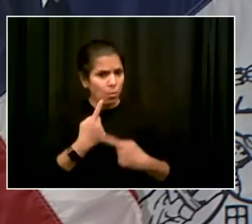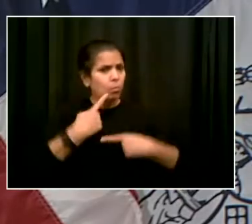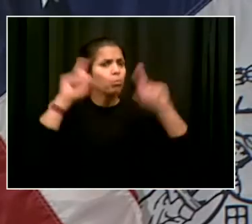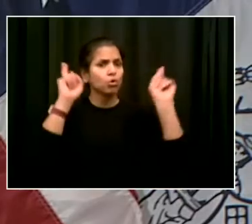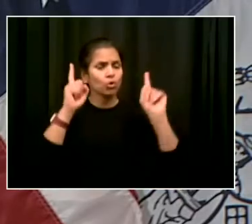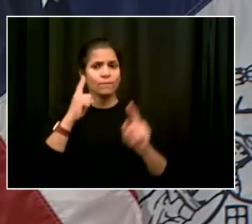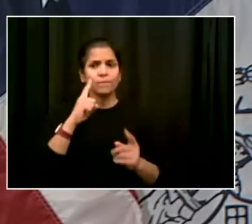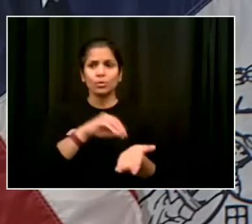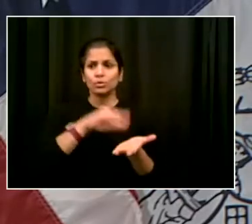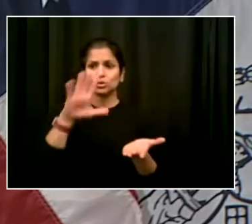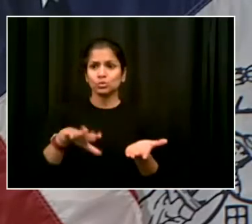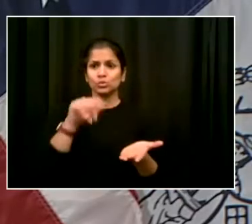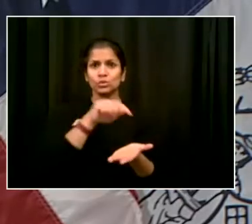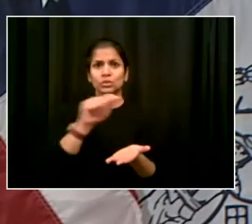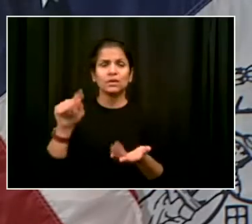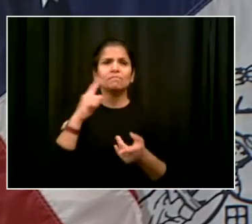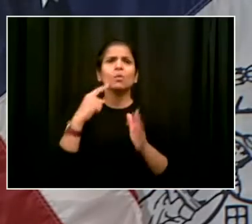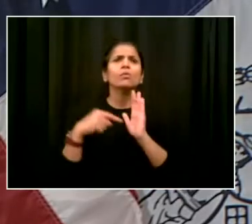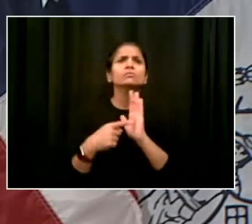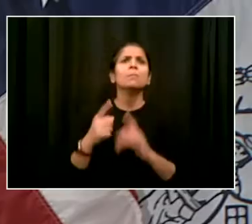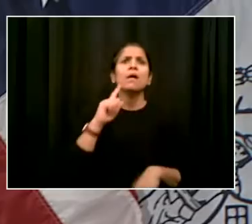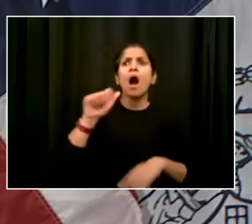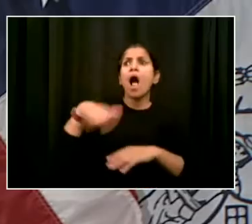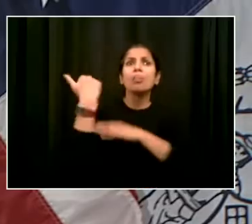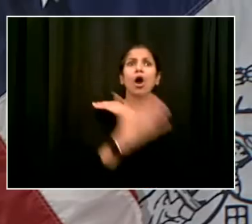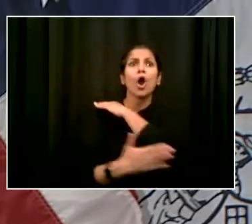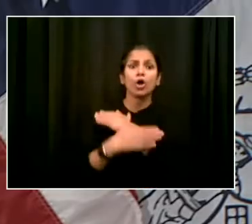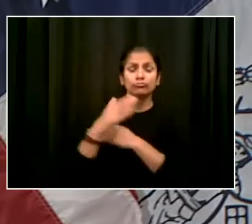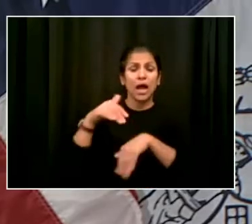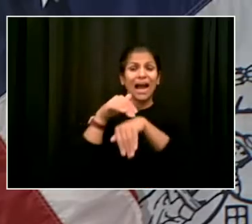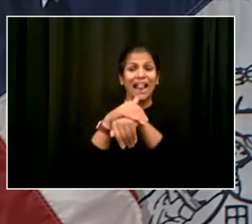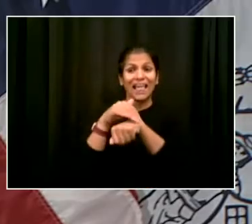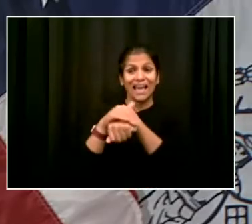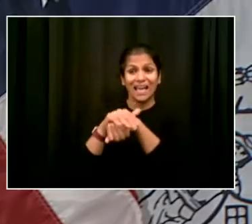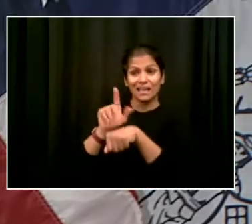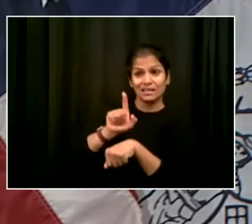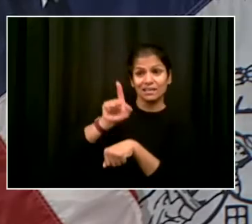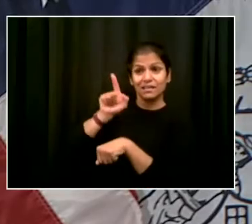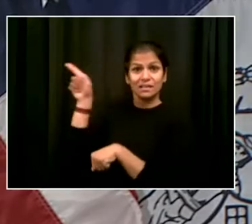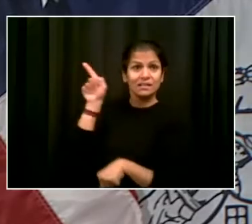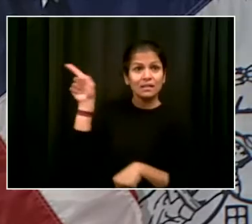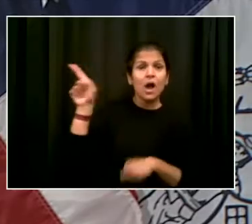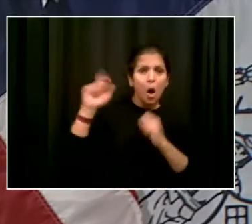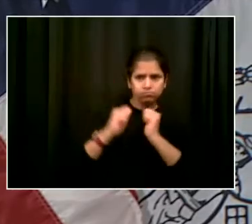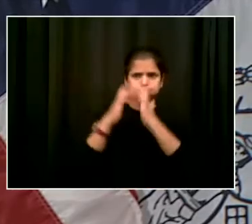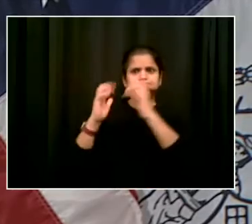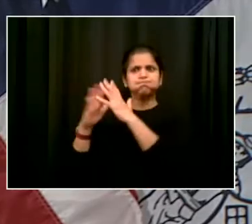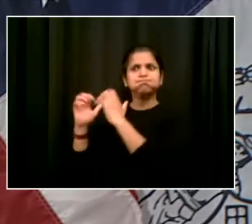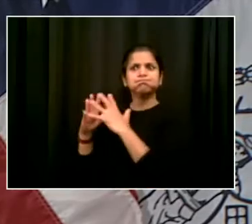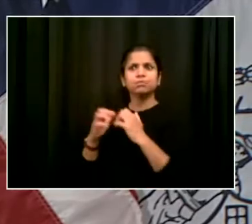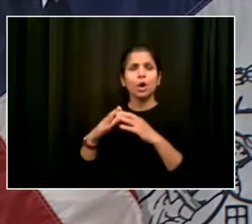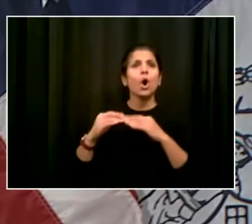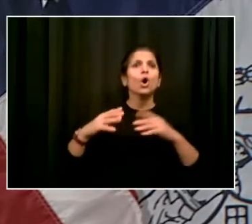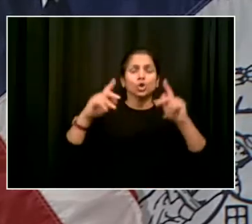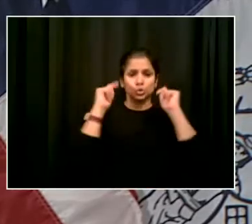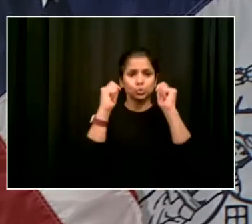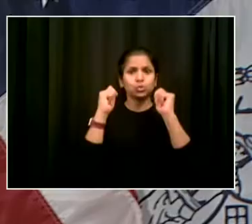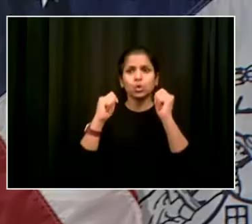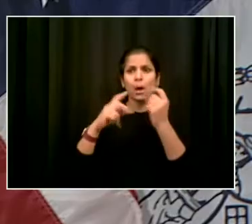TUTORING PROGRAMS CCN ABE INCREDIBLY INFECTIVE AND WE KNOW THE UK FOR EXAMPLE THERE